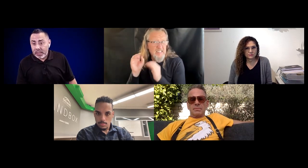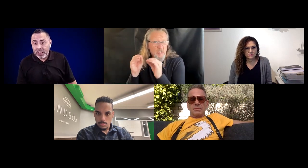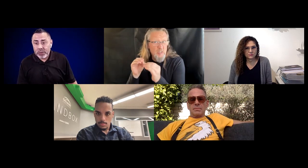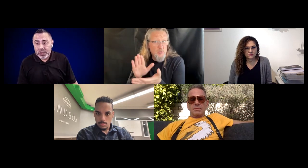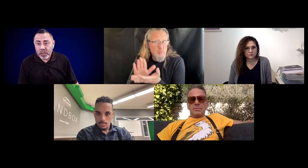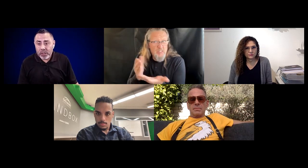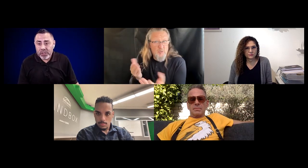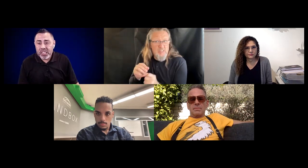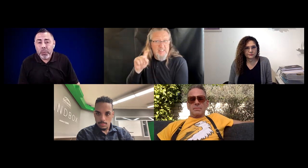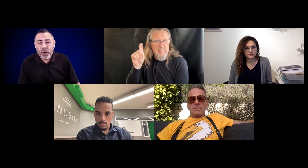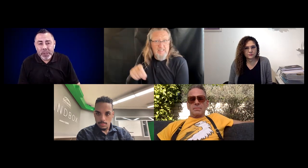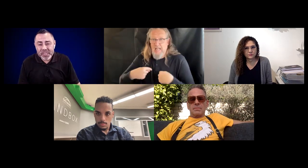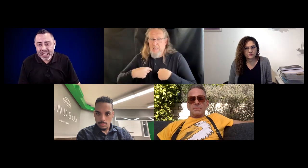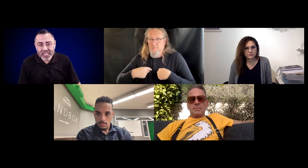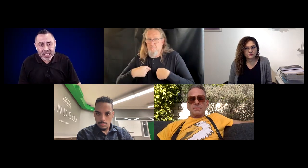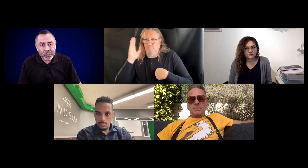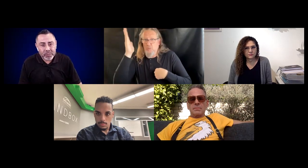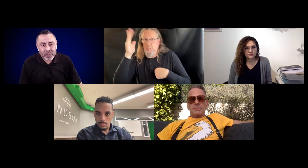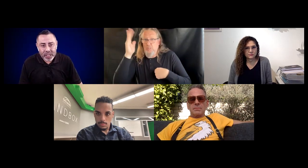Now there's what's called, you see, the Morphemic signed system.